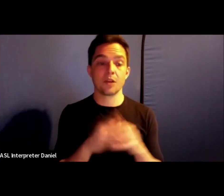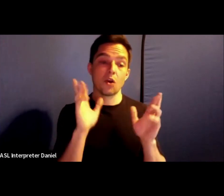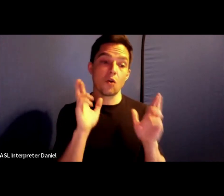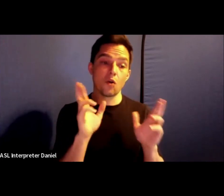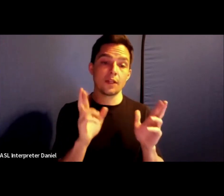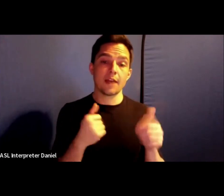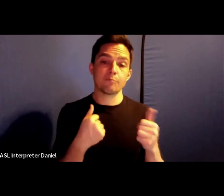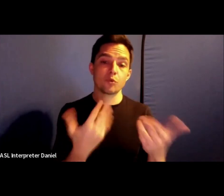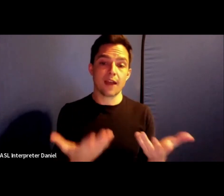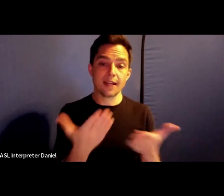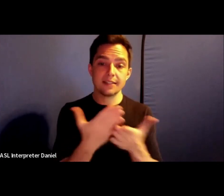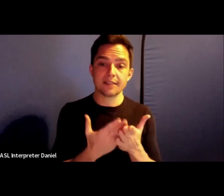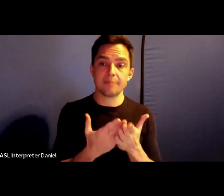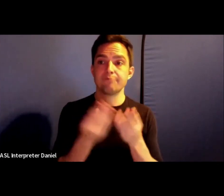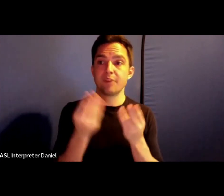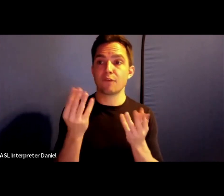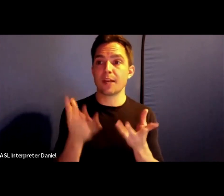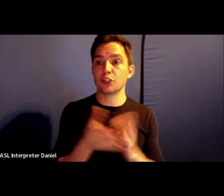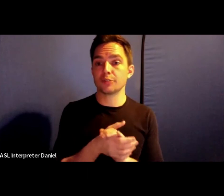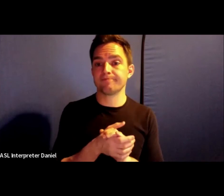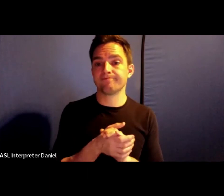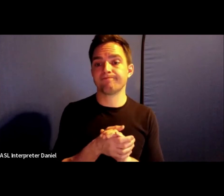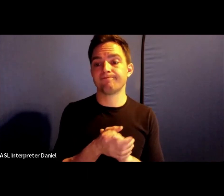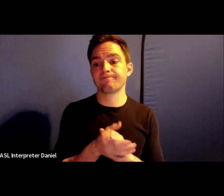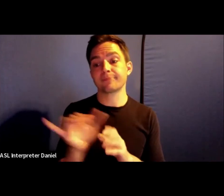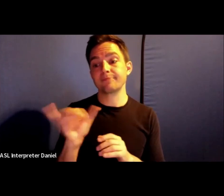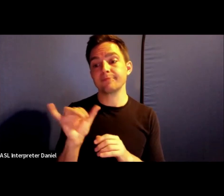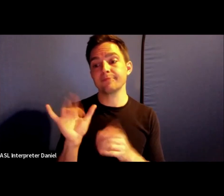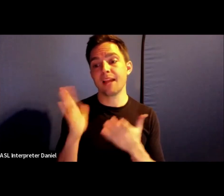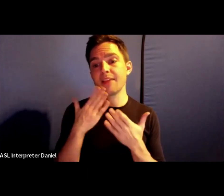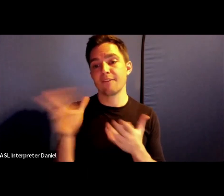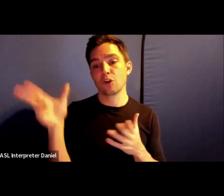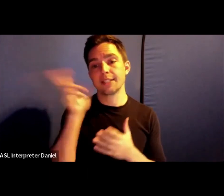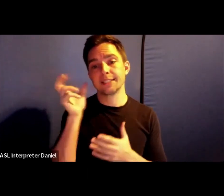provided some information. And thank you for listening. And if